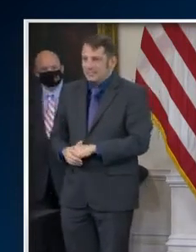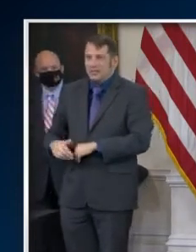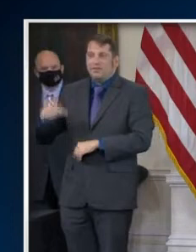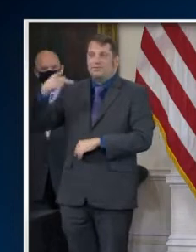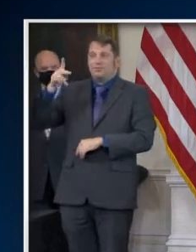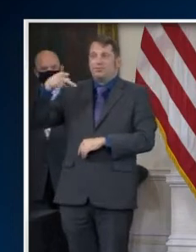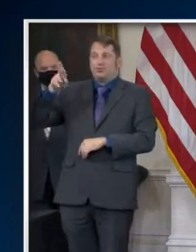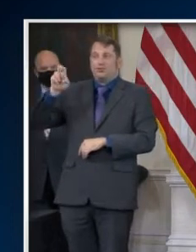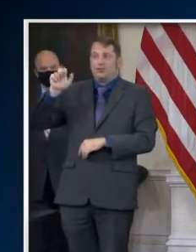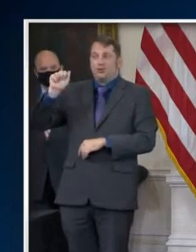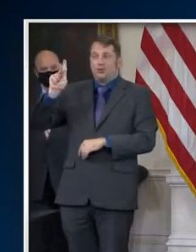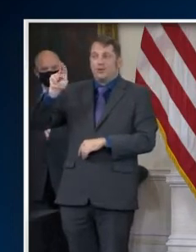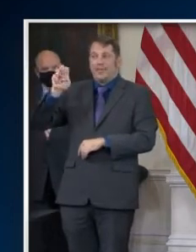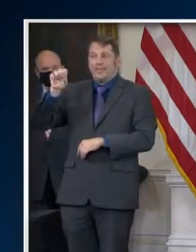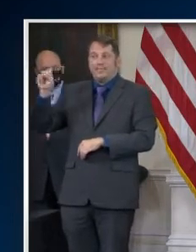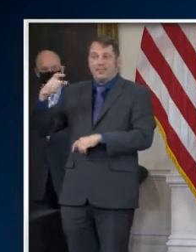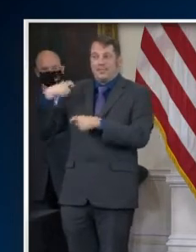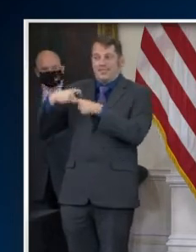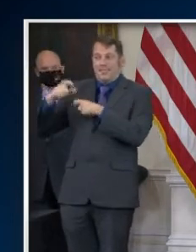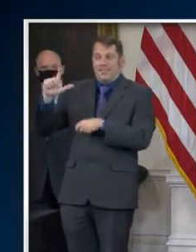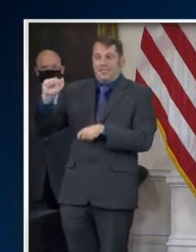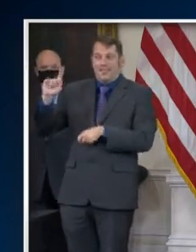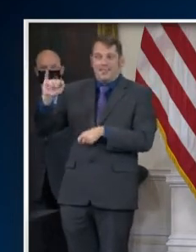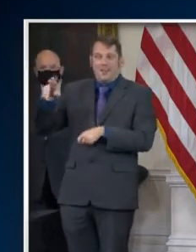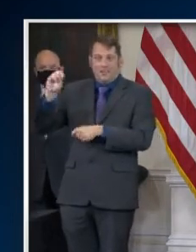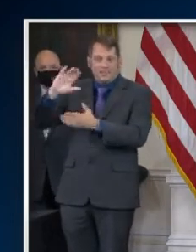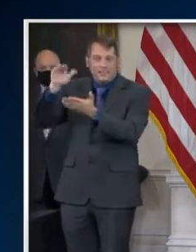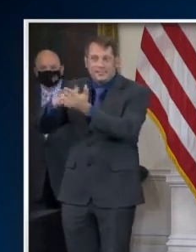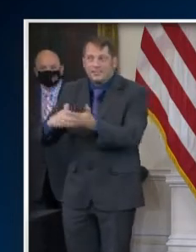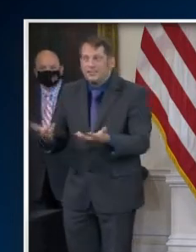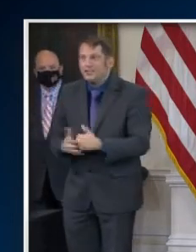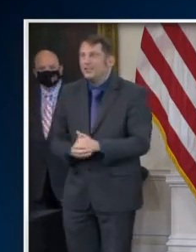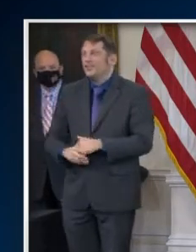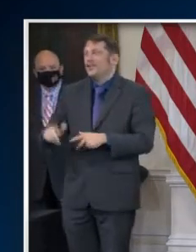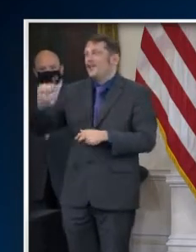VARIOUS COUNTIES, THE LATINO COMMUNITY, THE PANHELLENIC